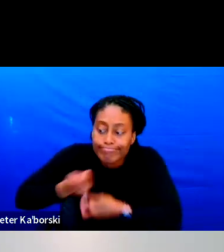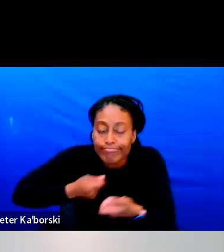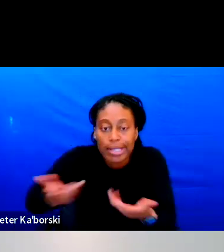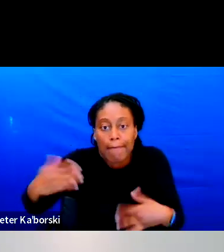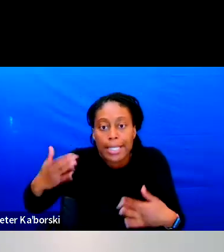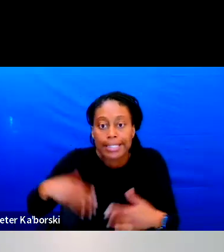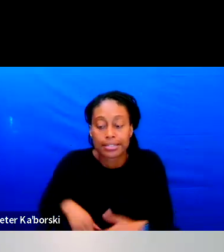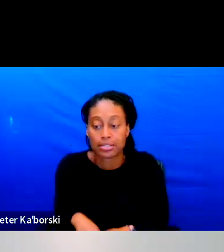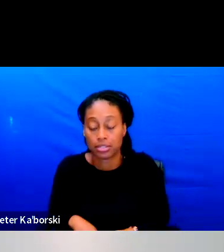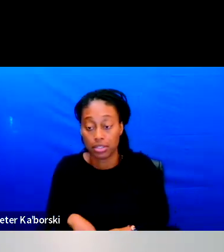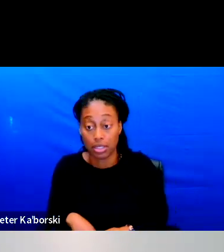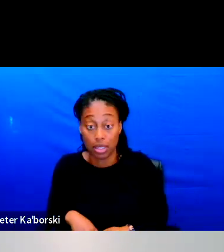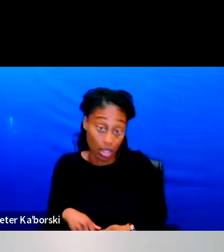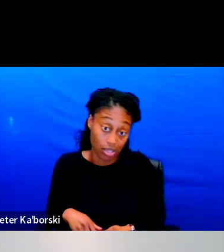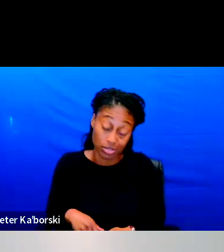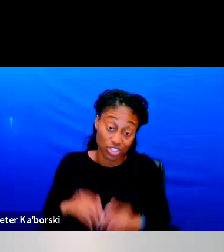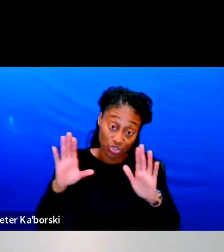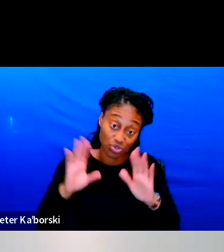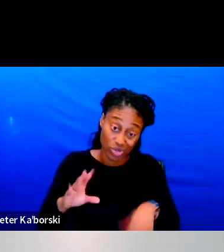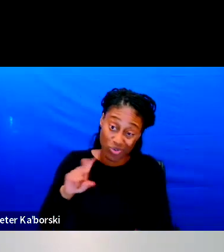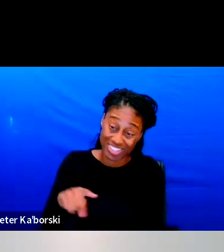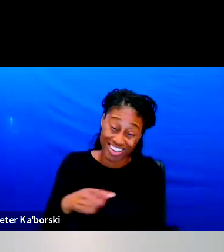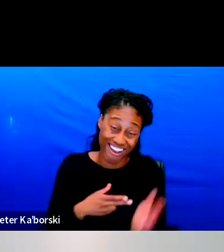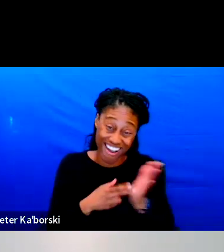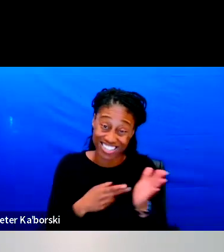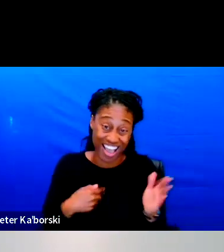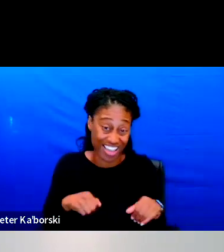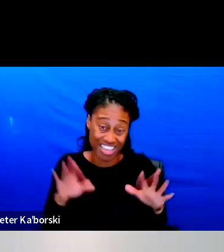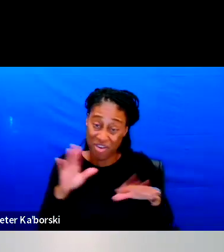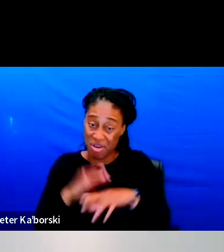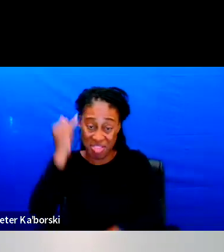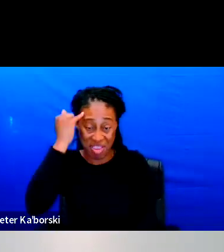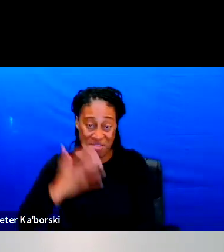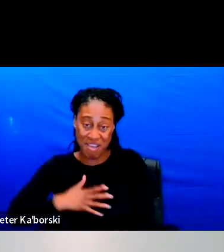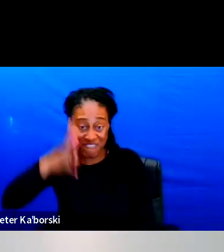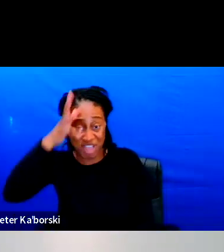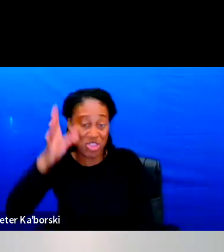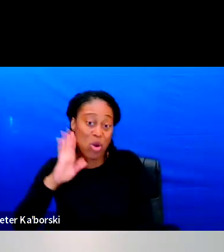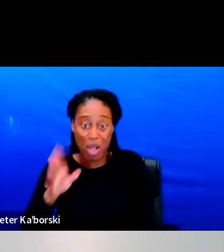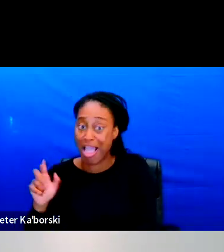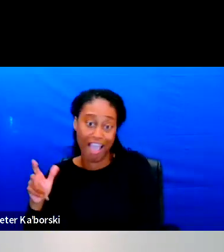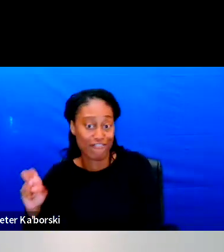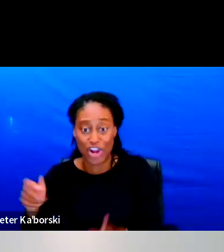Kyle Kleist: Good question, Selina. I honestly, I've given up on the idea that my father will ever send a text message.